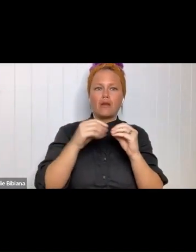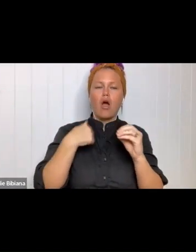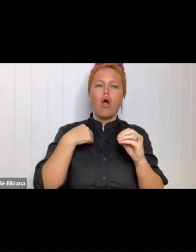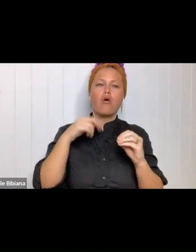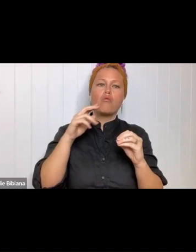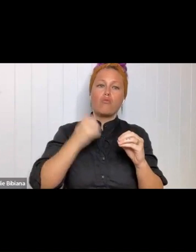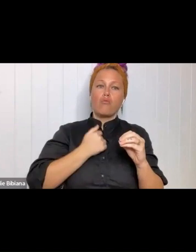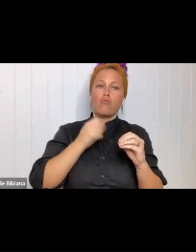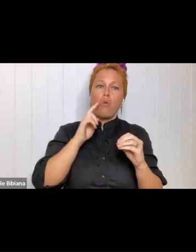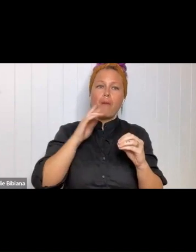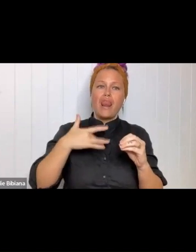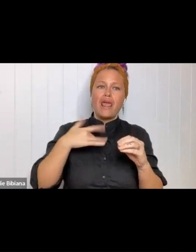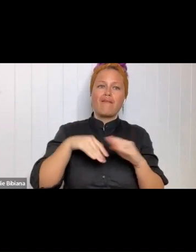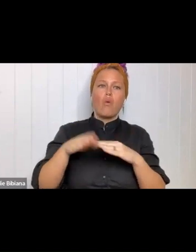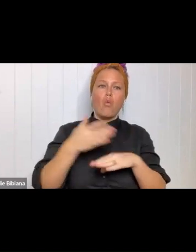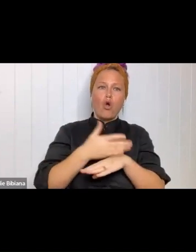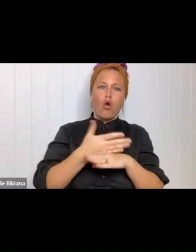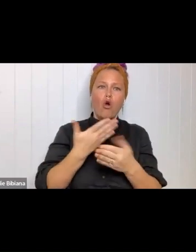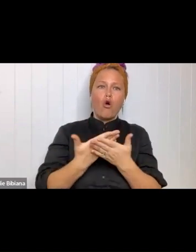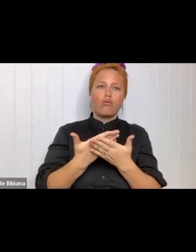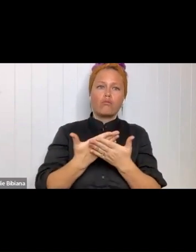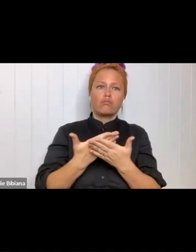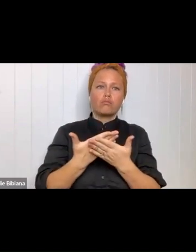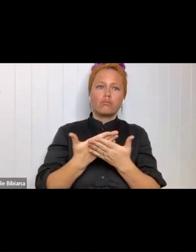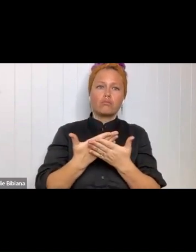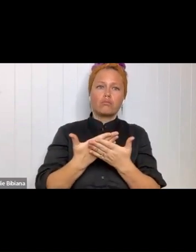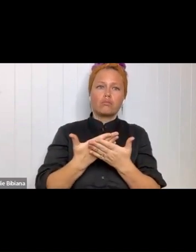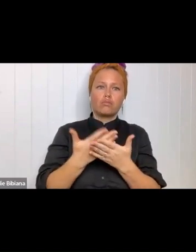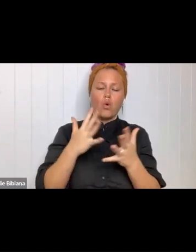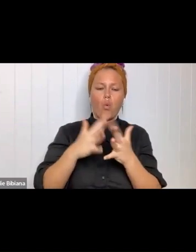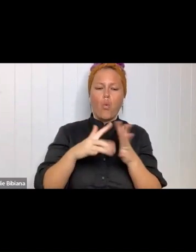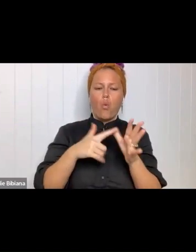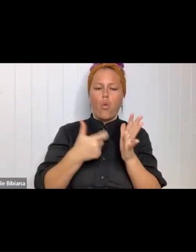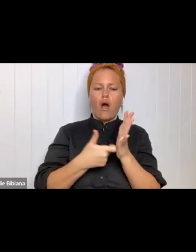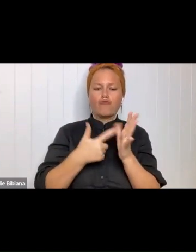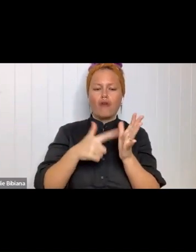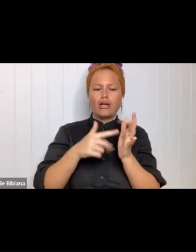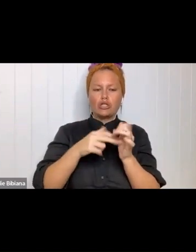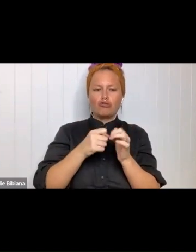and work on Wurundjeri Woi Wurrung lands or Boonwurrung